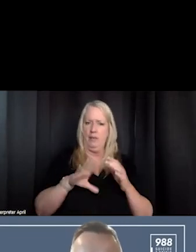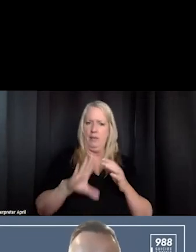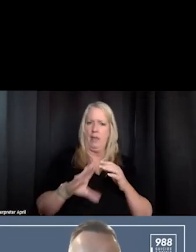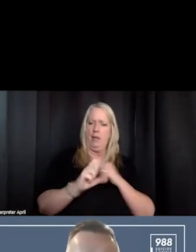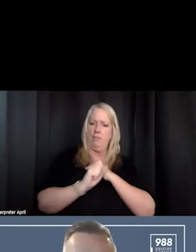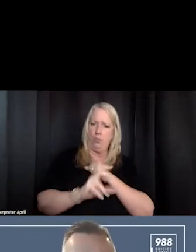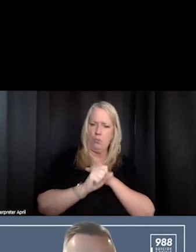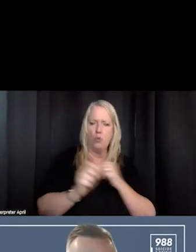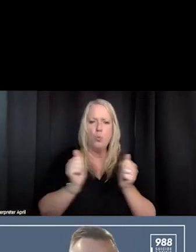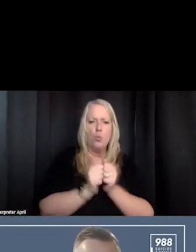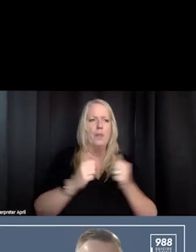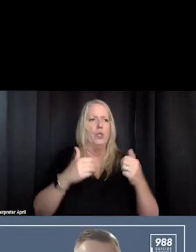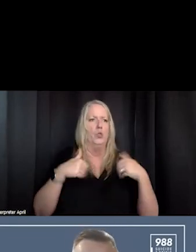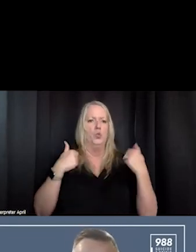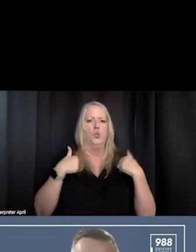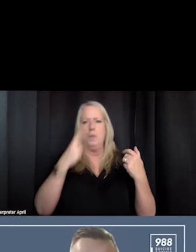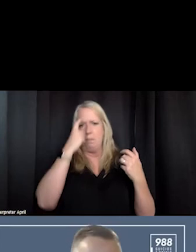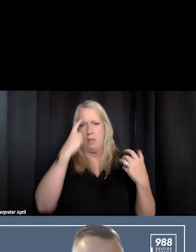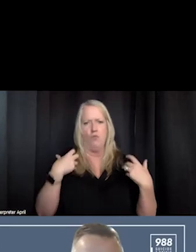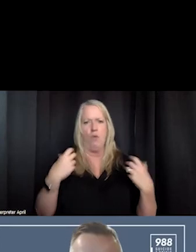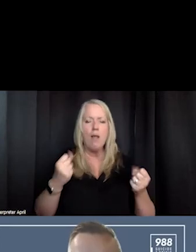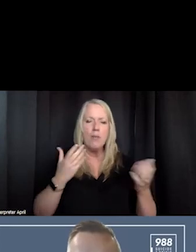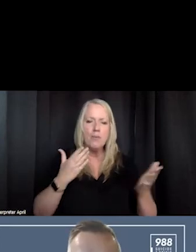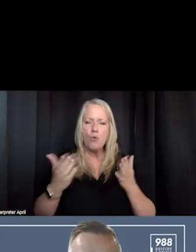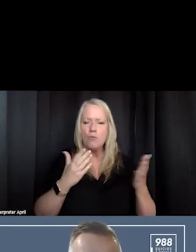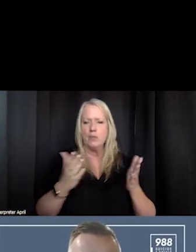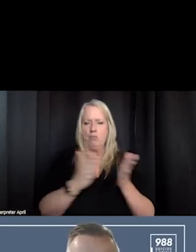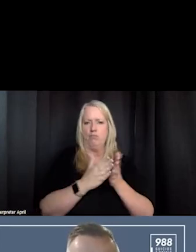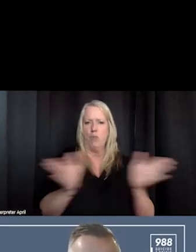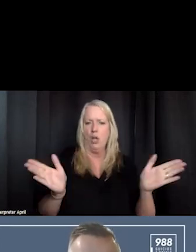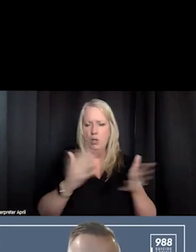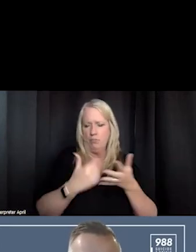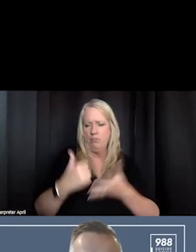YOUTH MENTAL HEALTH SERVICES. AND, THE OVERALL, PRIORITIZATION THAT THE WHITE HOUSE HAS PLACED ON,